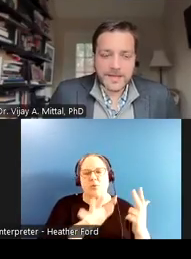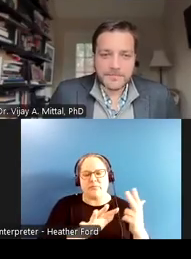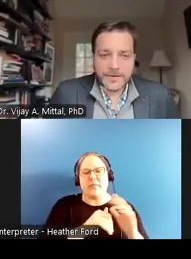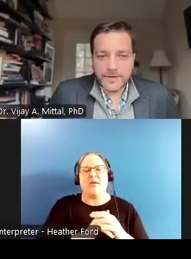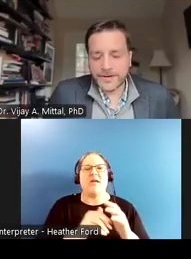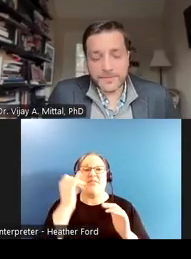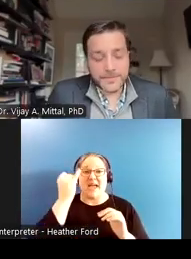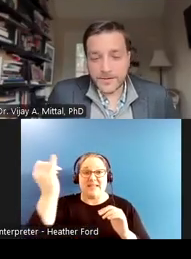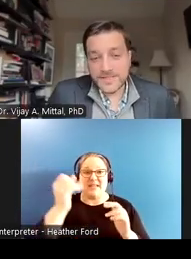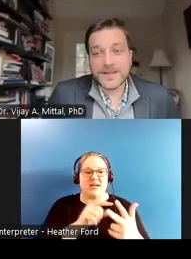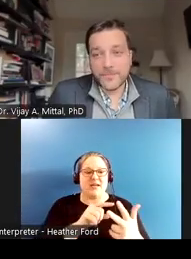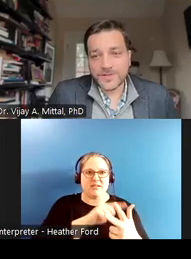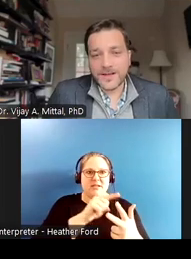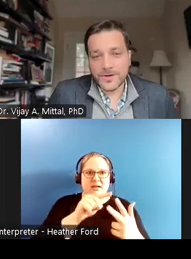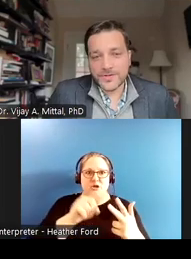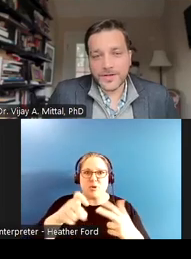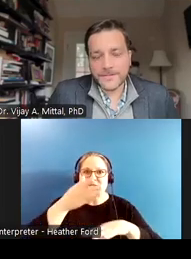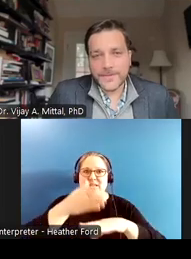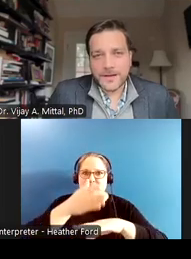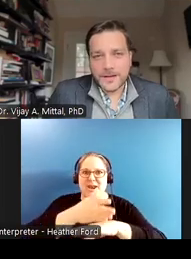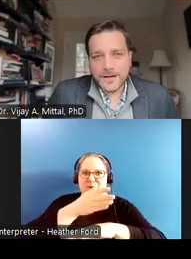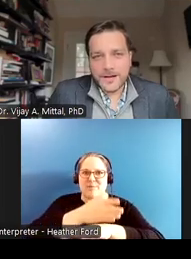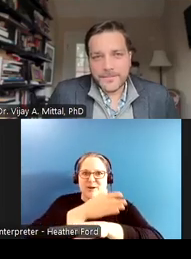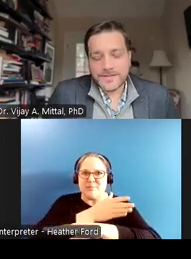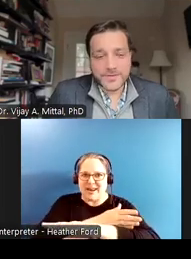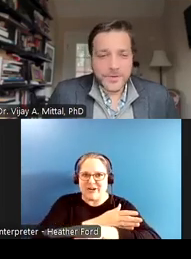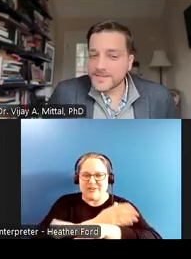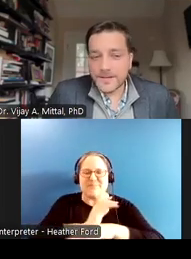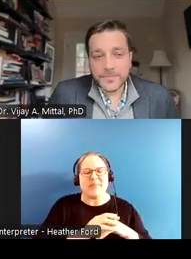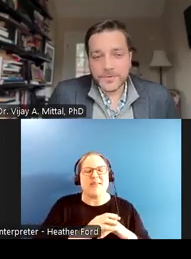get better and better and better and spend more time on target. Um and so it's a really simple,